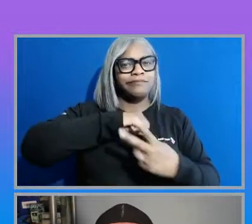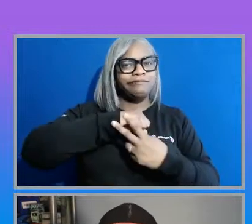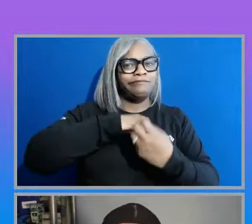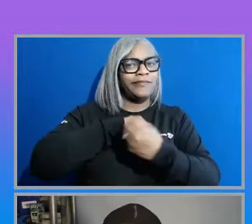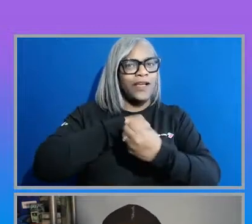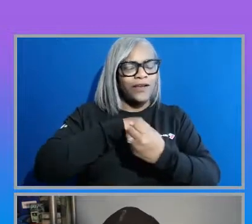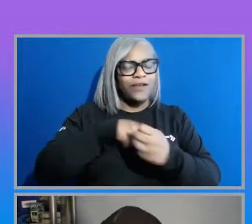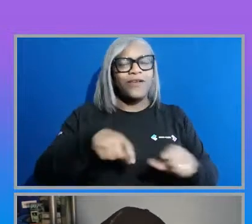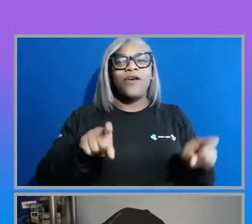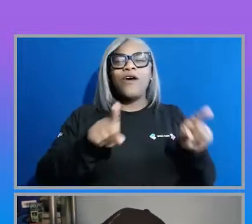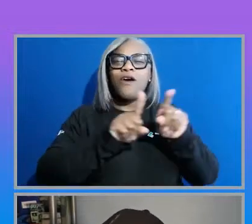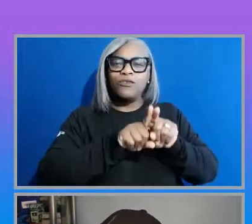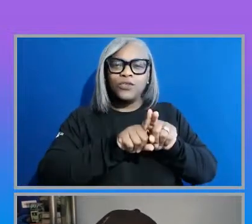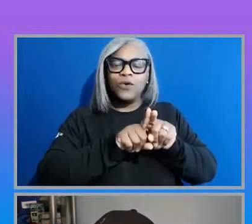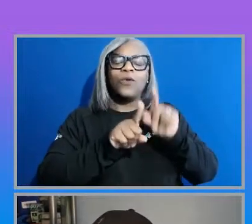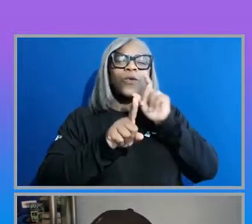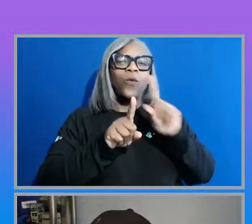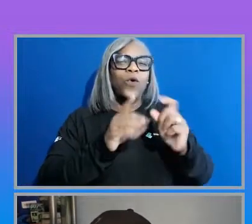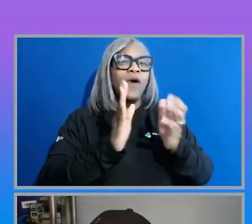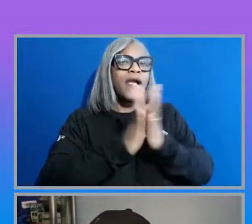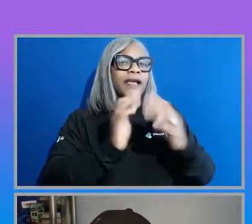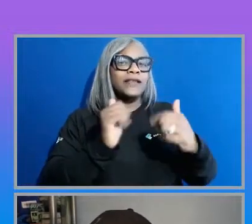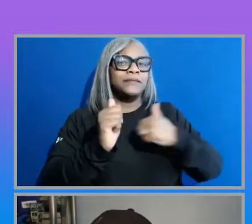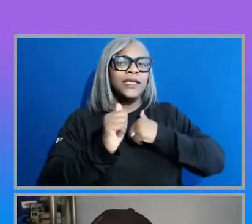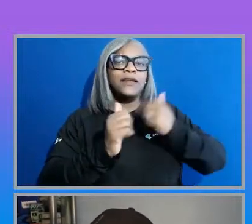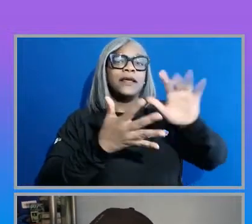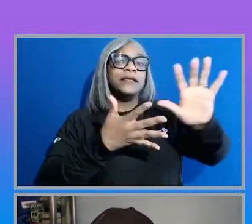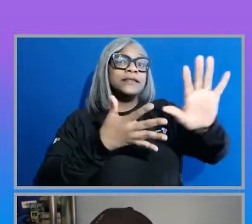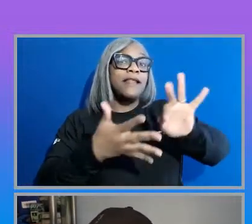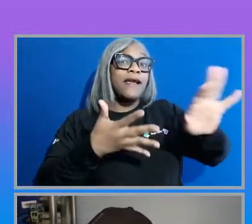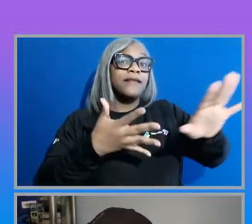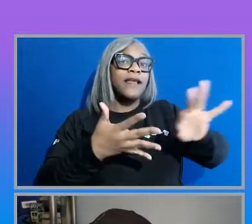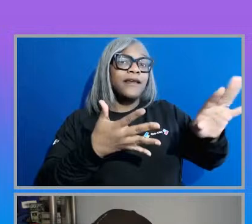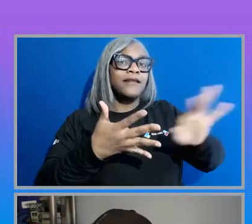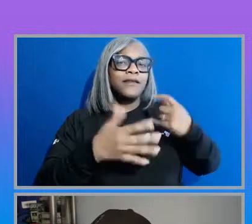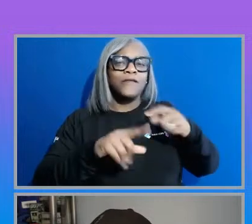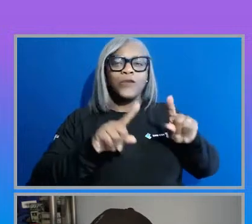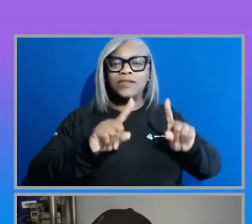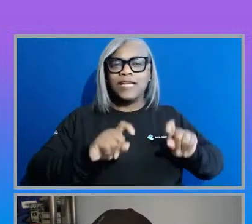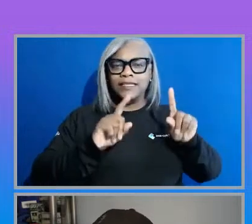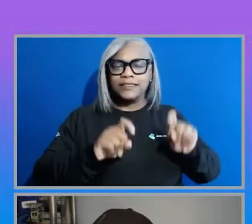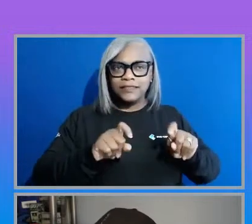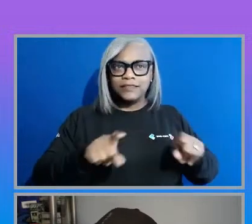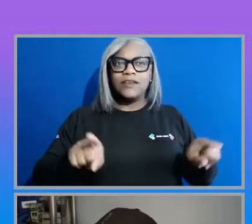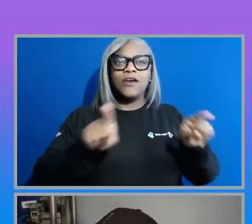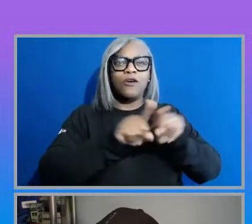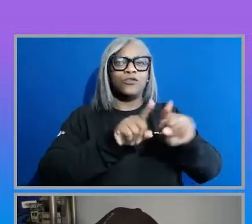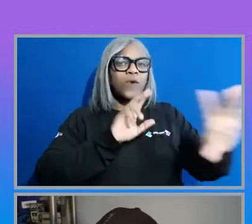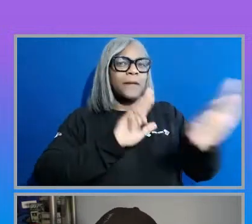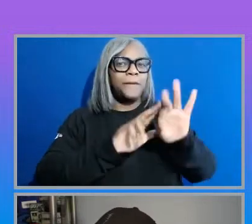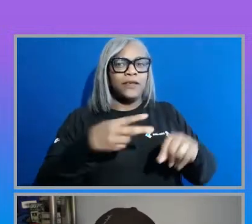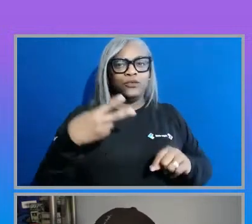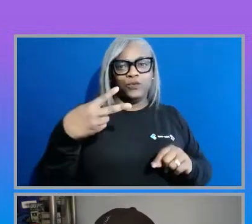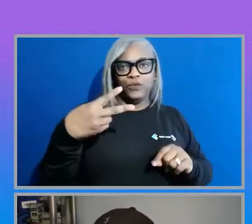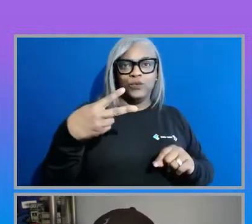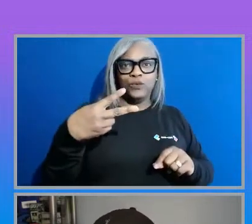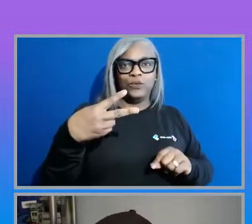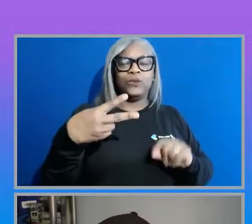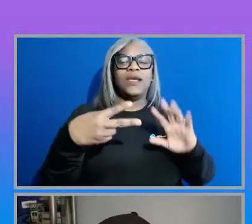ask me to select some images to test. So I'm going to select two that are going to make for a